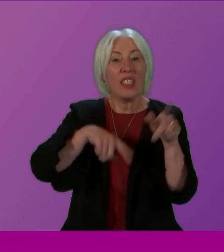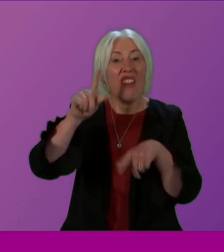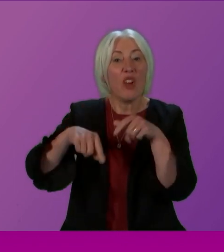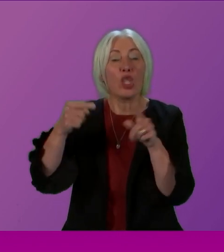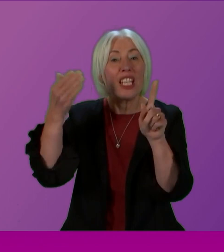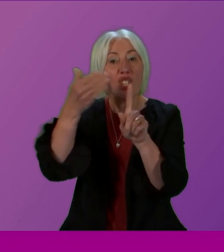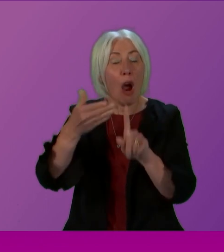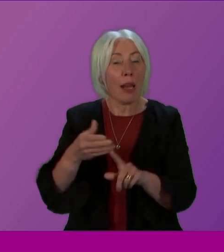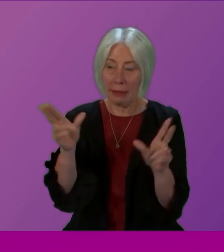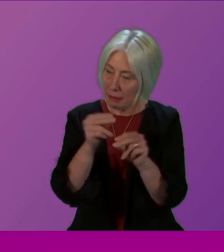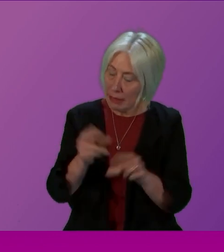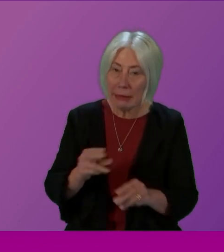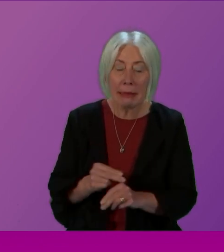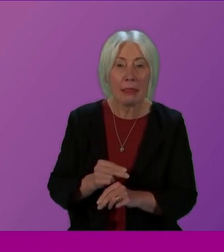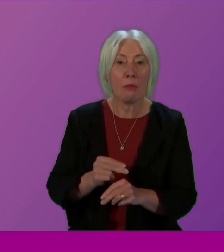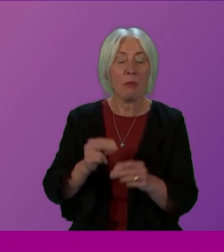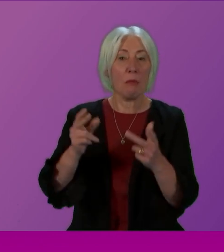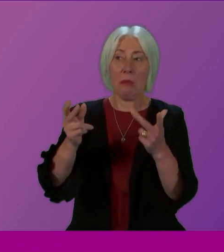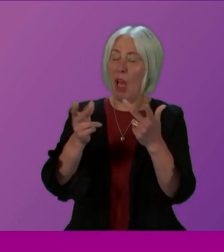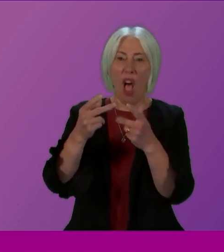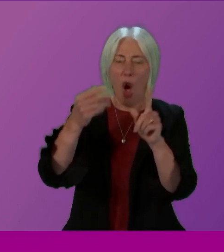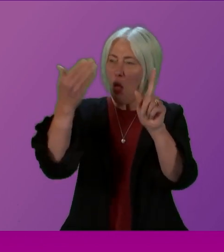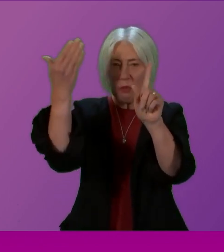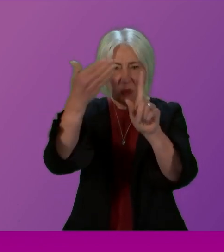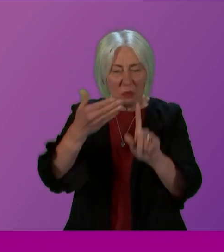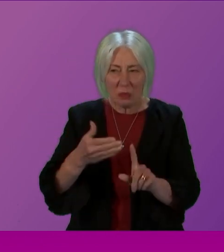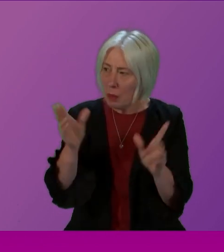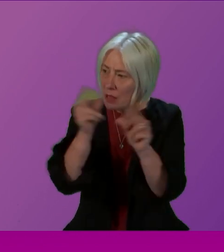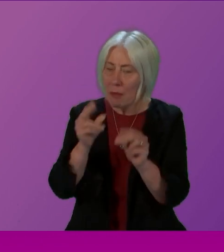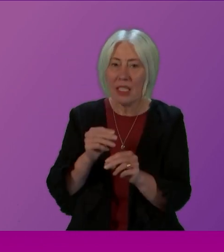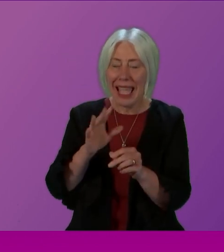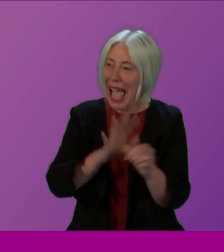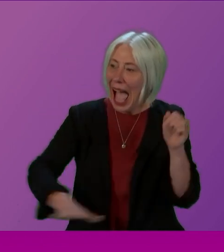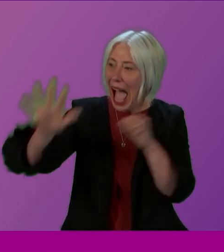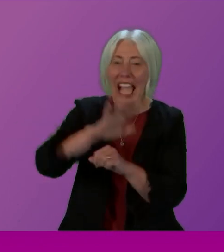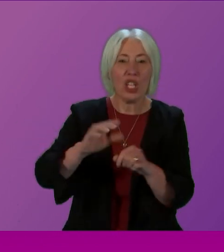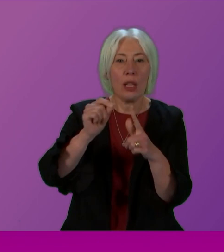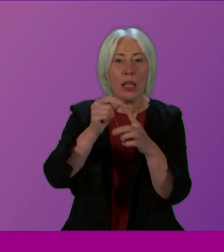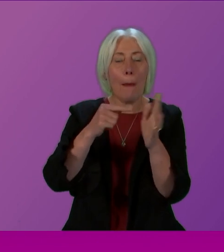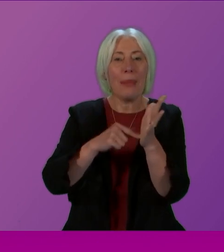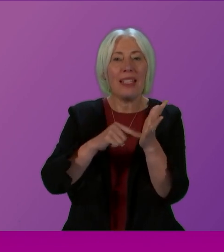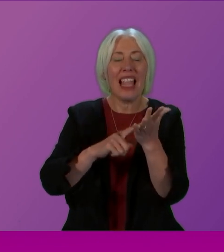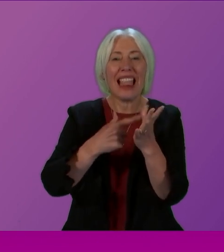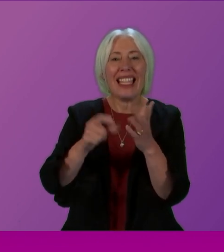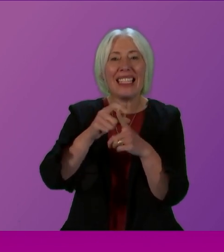of eight key environmental milestones missed, and annual peatland restoration targets missed.